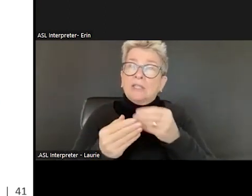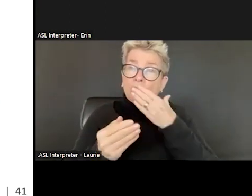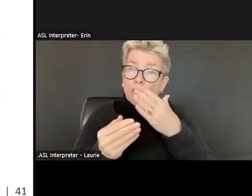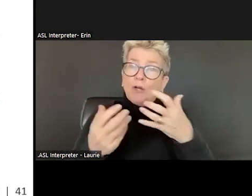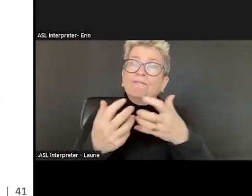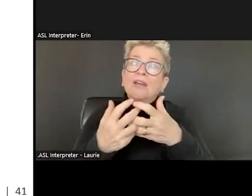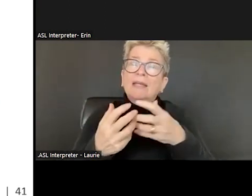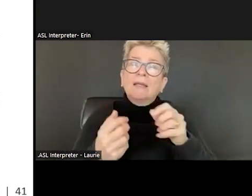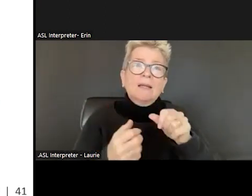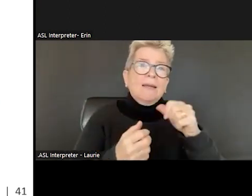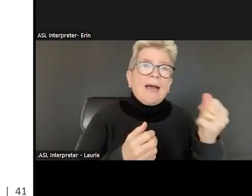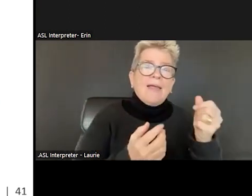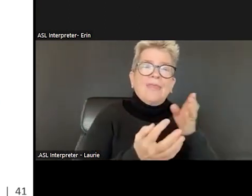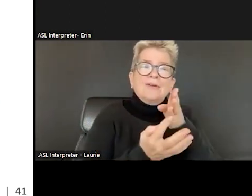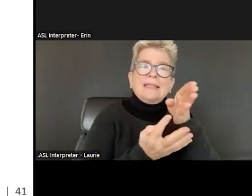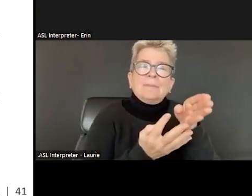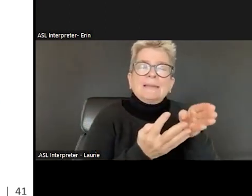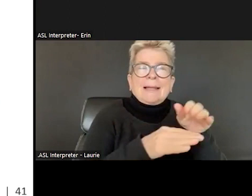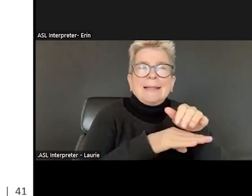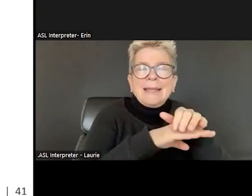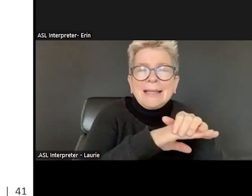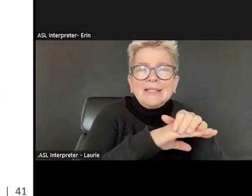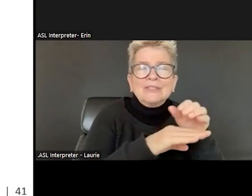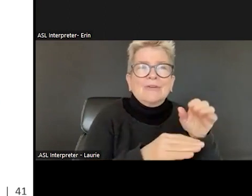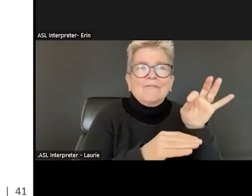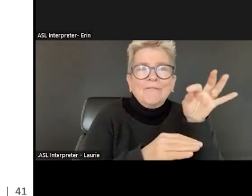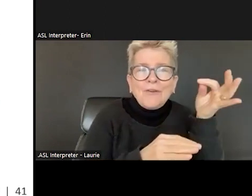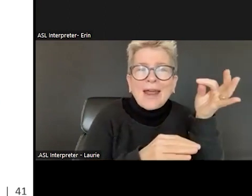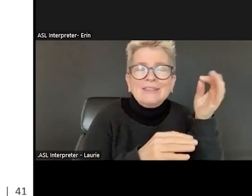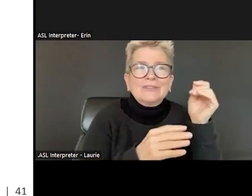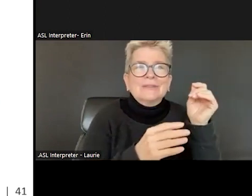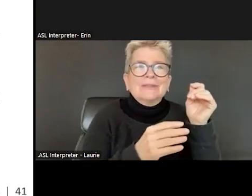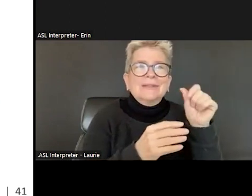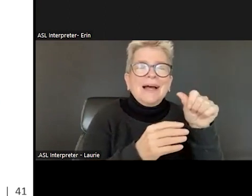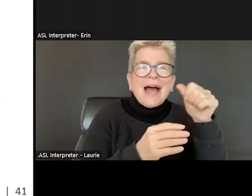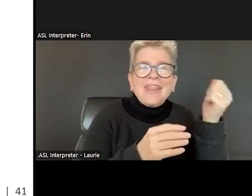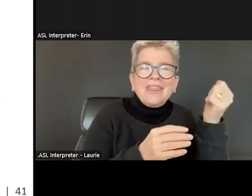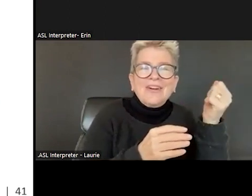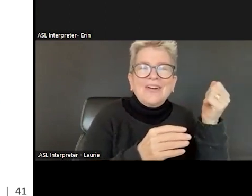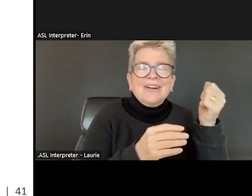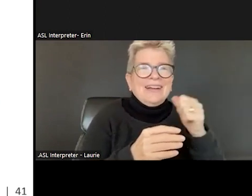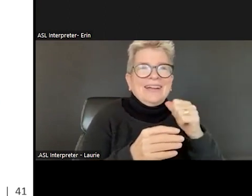disciplines like English or French, or you know, other kind of out of discipline